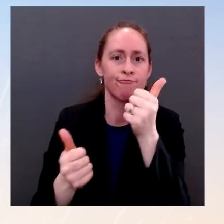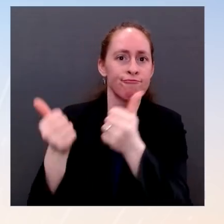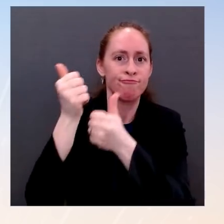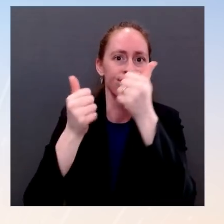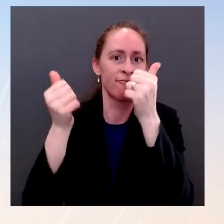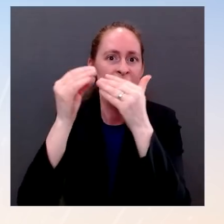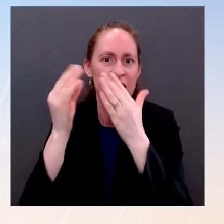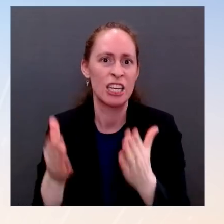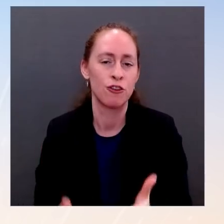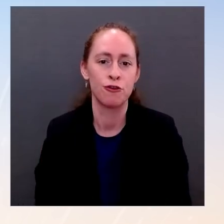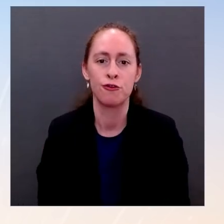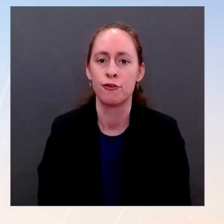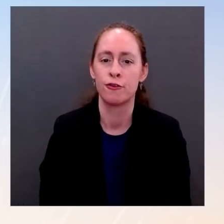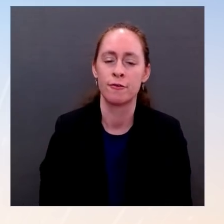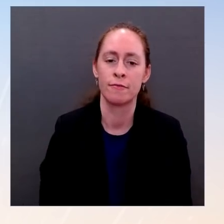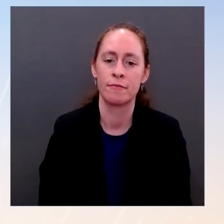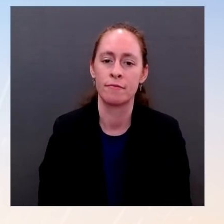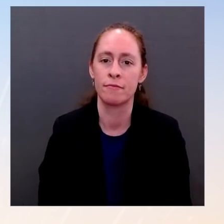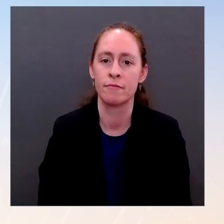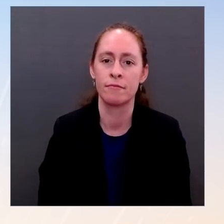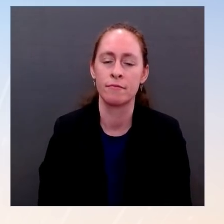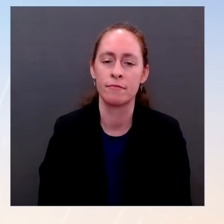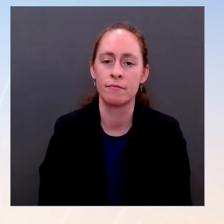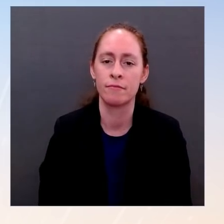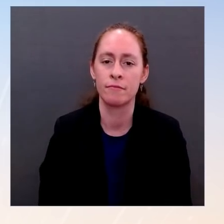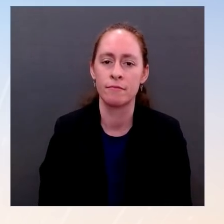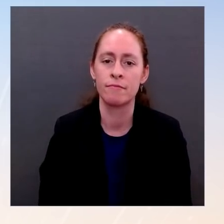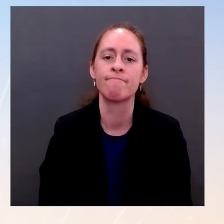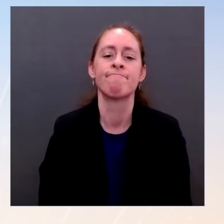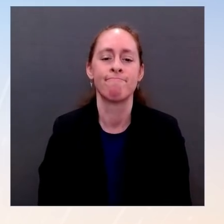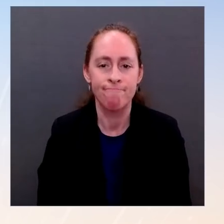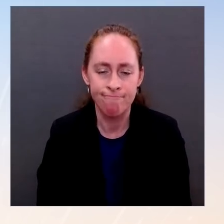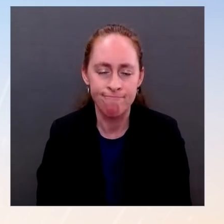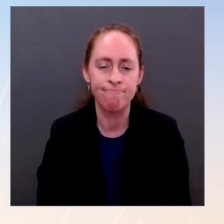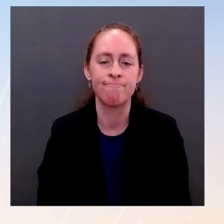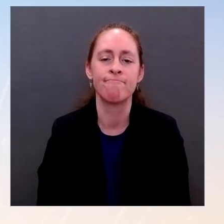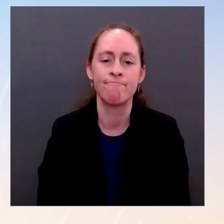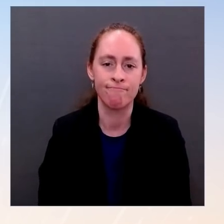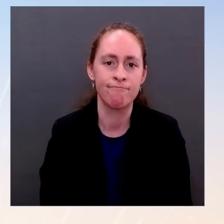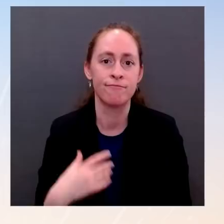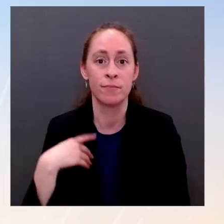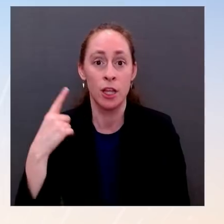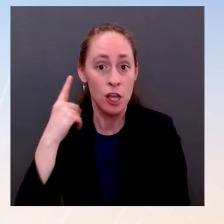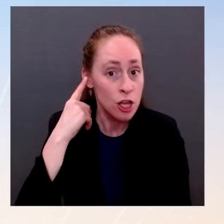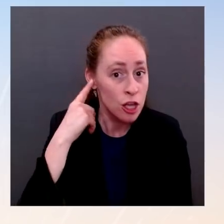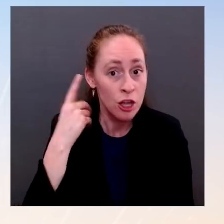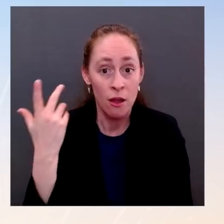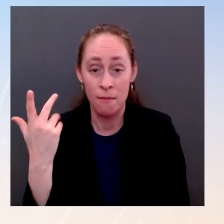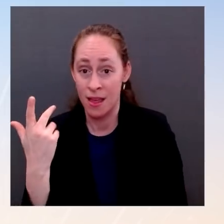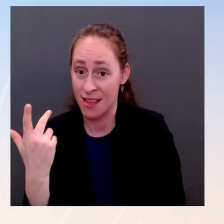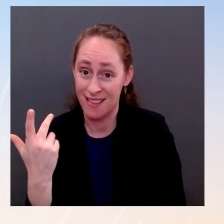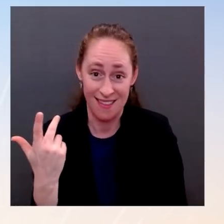that would target political critics or vulnerable populations, as I think is what that report is conveying, if I'm correct, such as religious